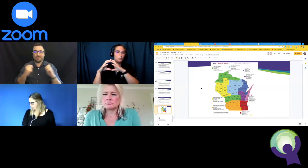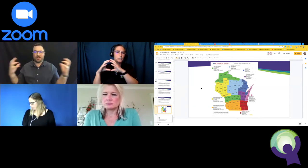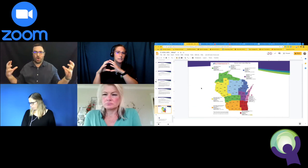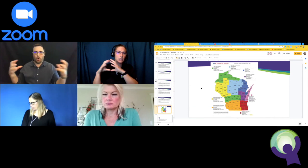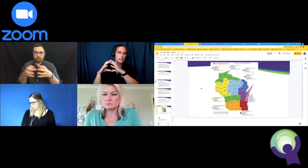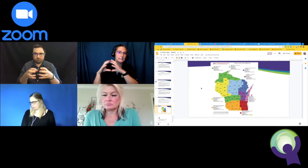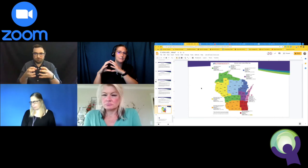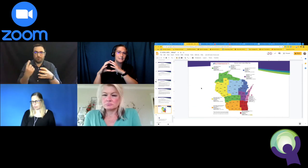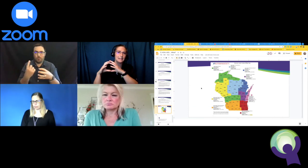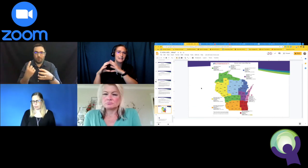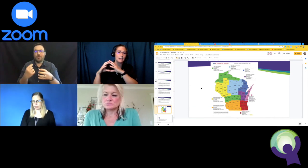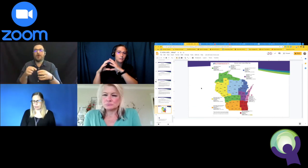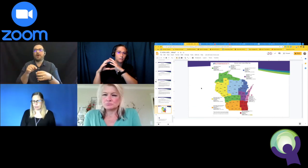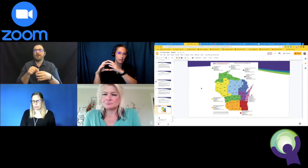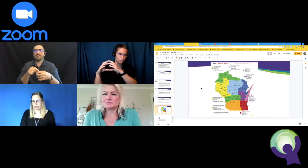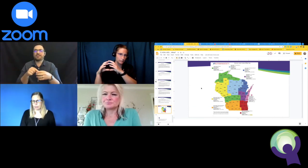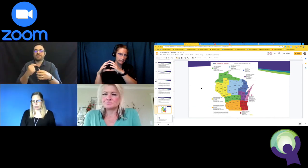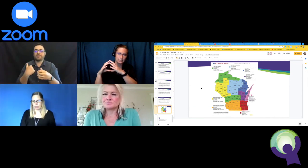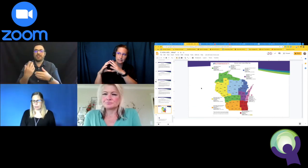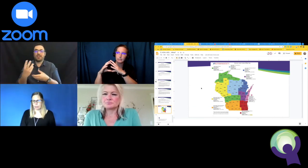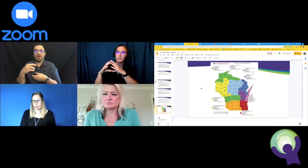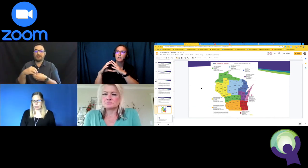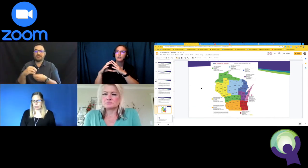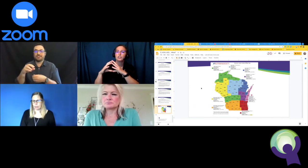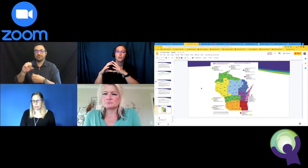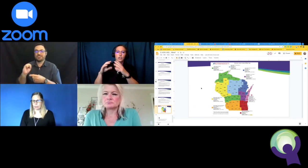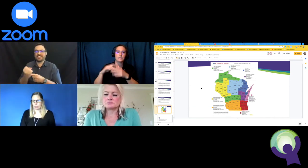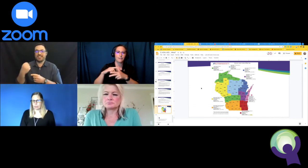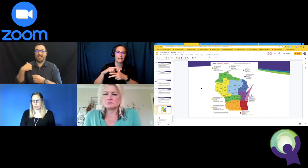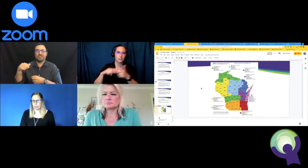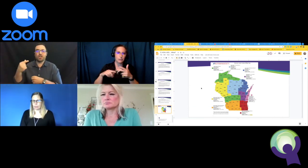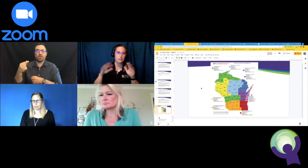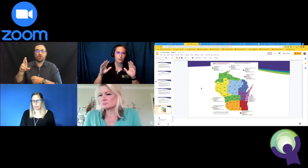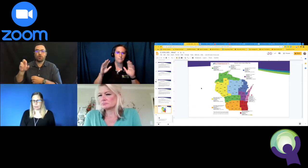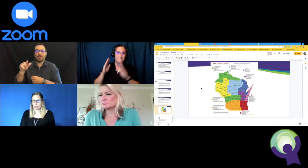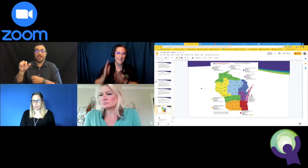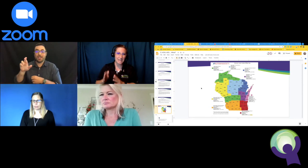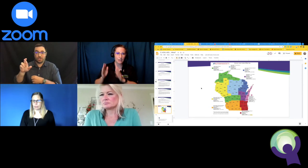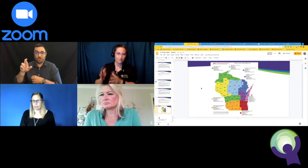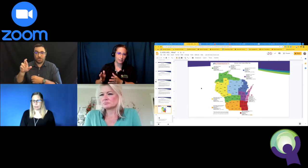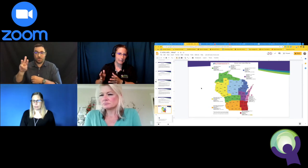is the autism society of greater Wisconsin. So you're gonna find three different main affiliates